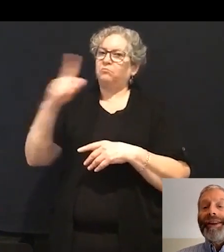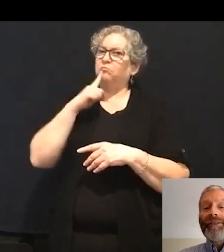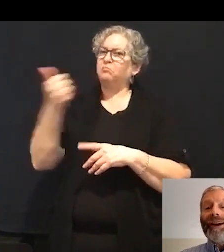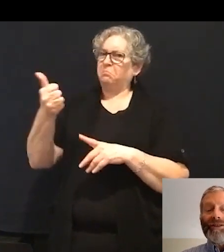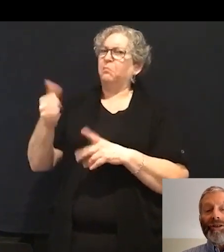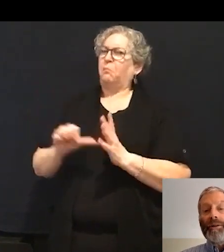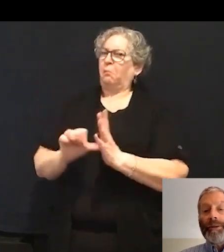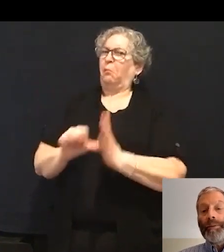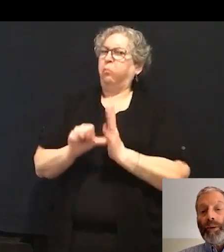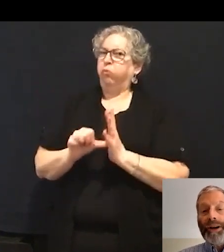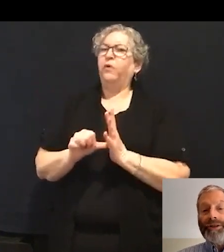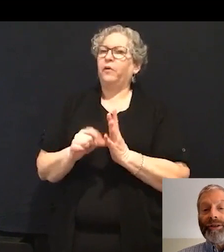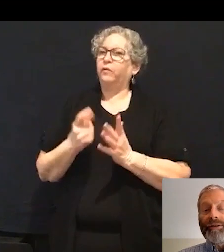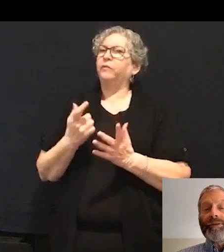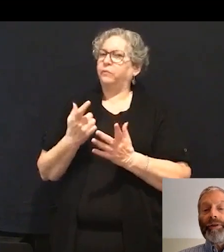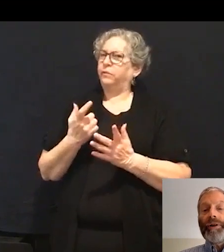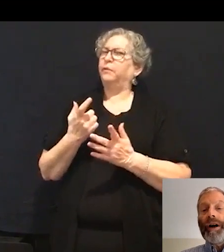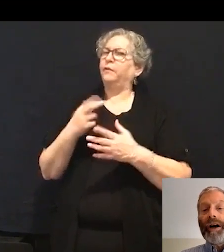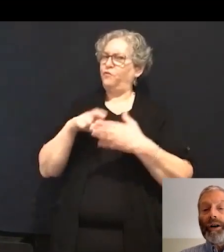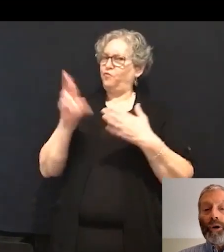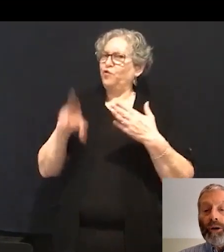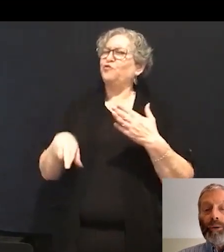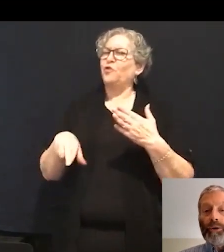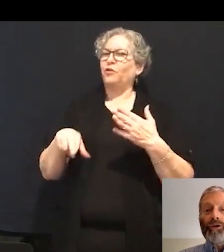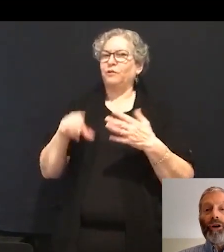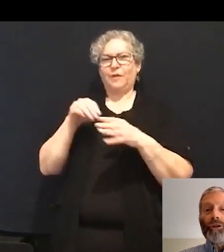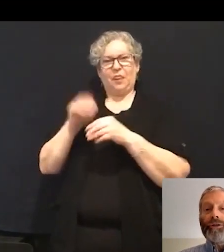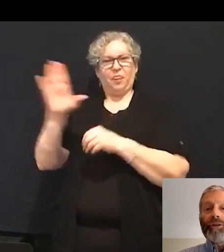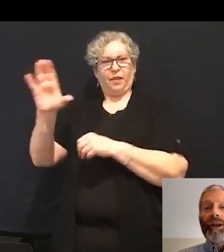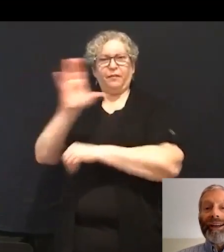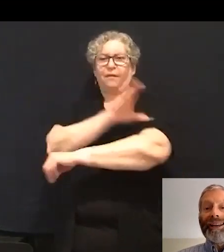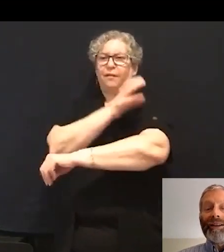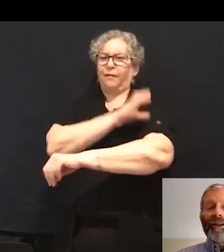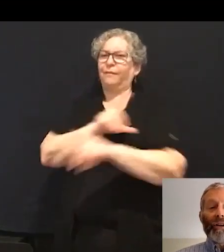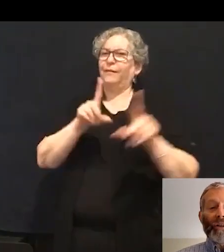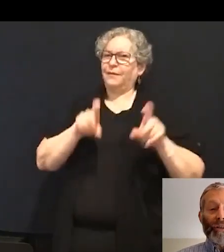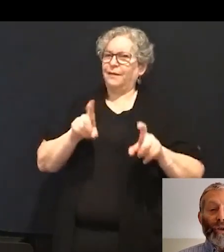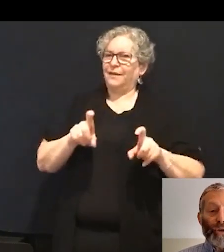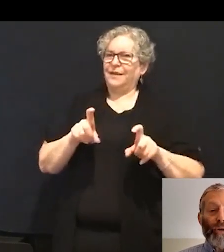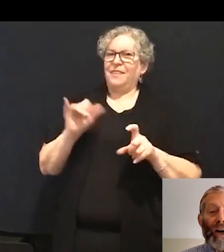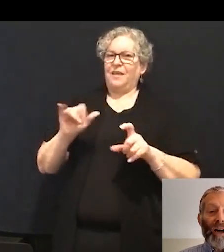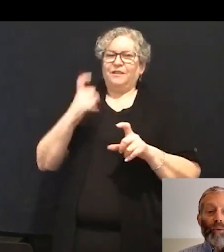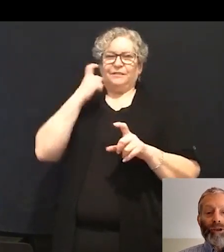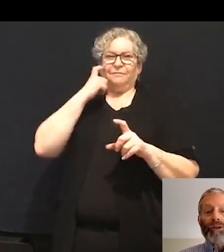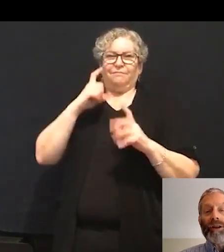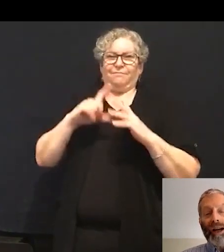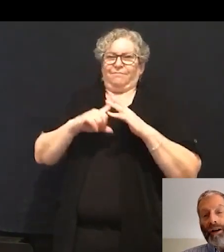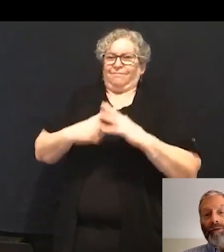they've had some impressive early results in their clinical trial, which got off